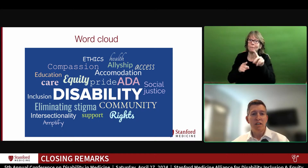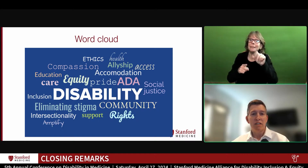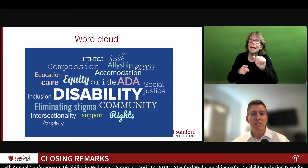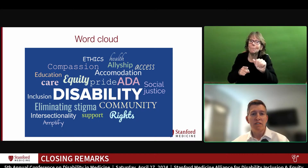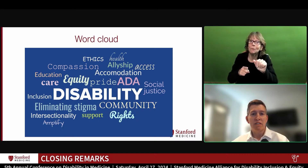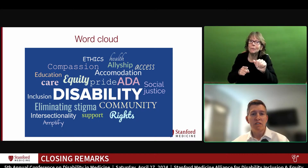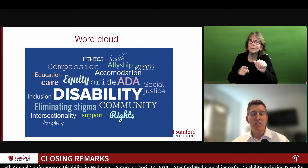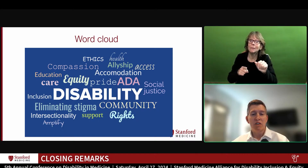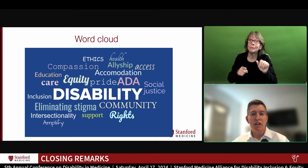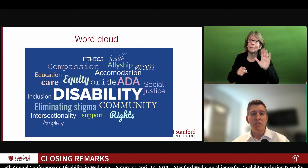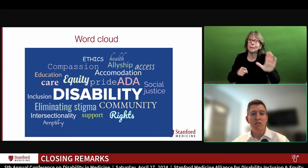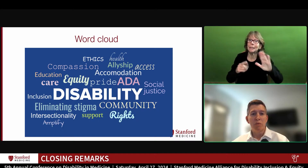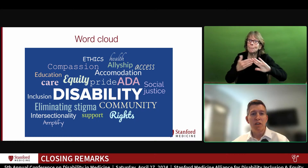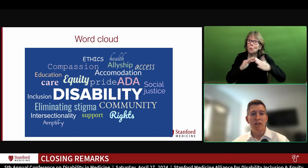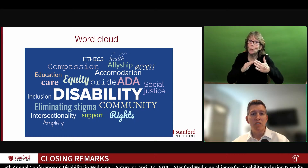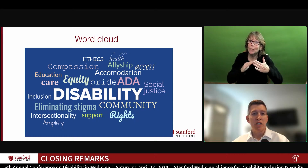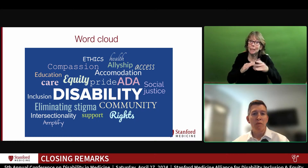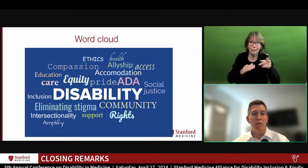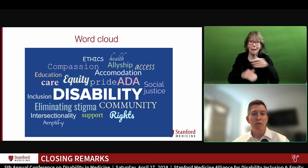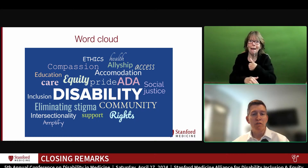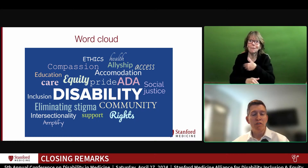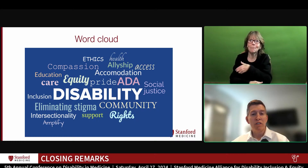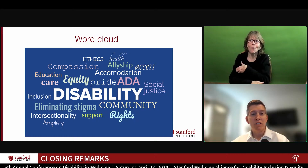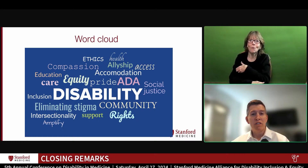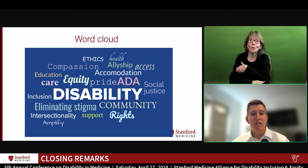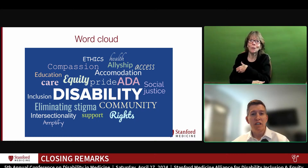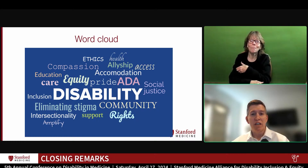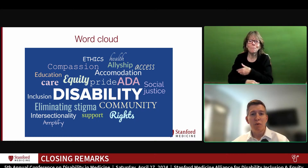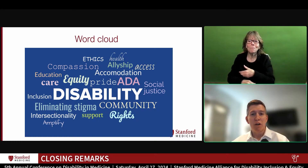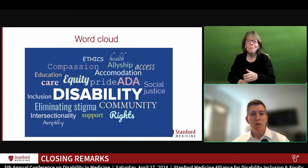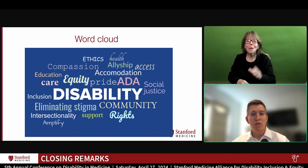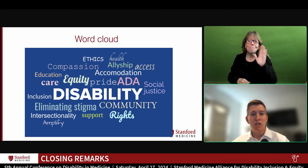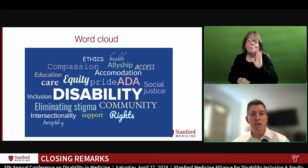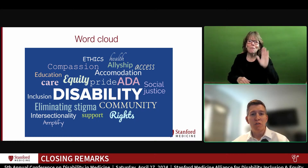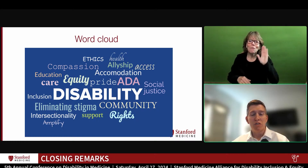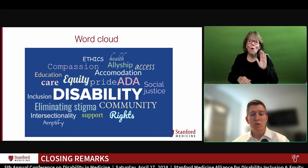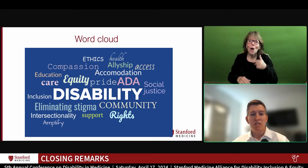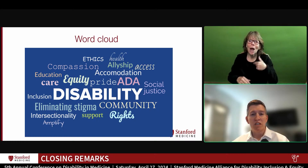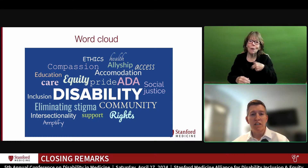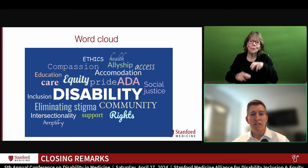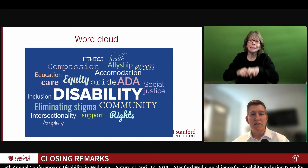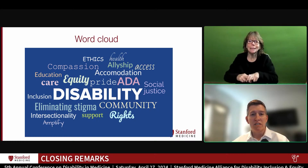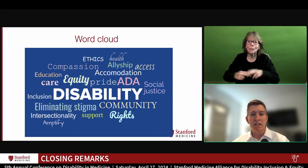And I used to be ashamed of sitting in my wheelchair, I was so excited to get